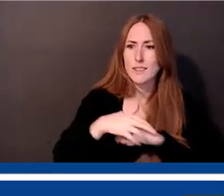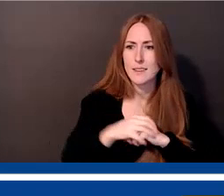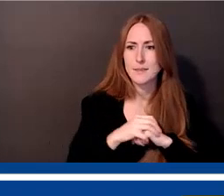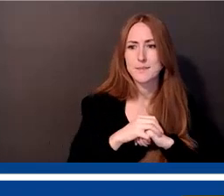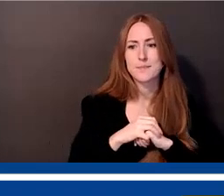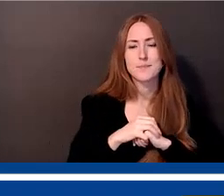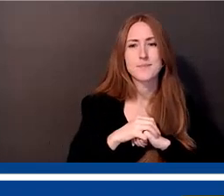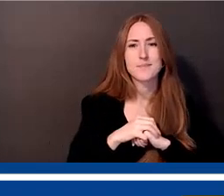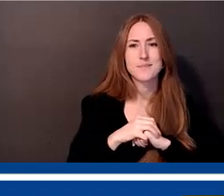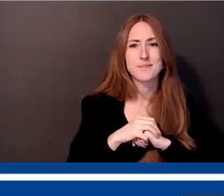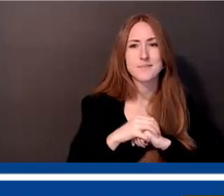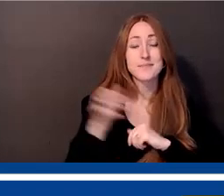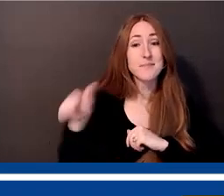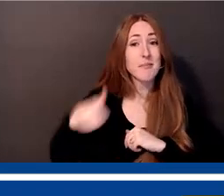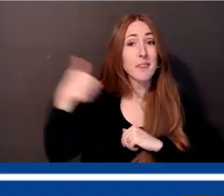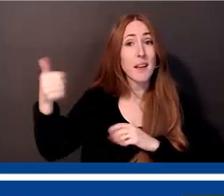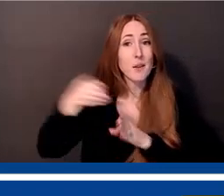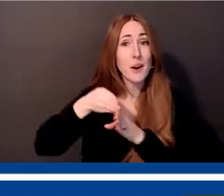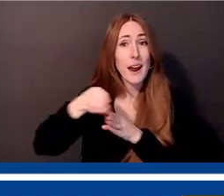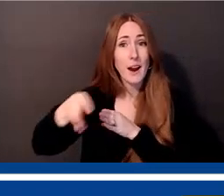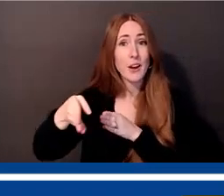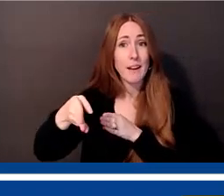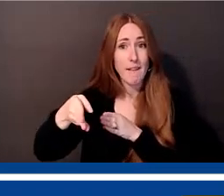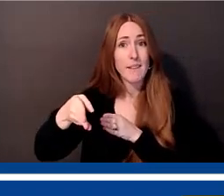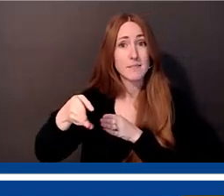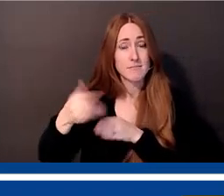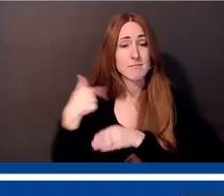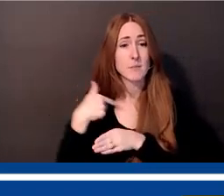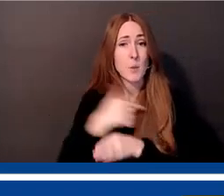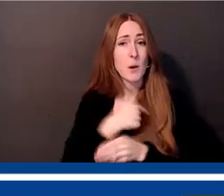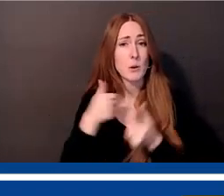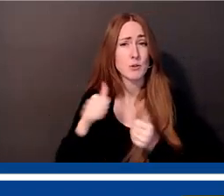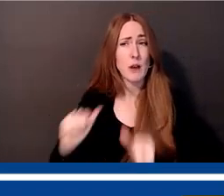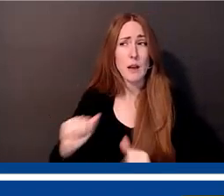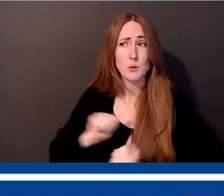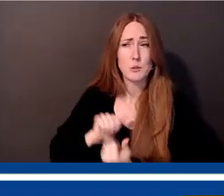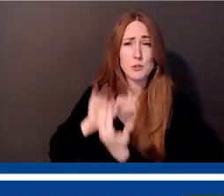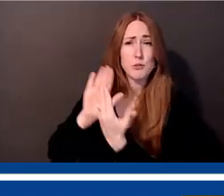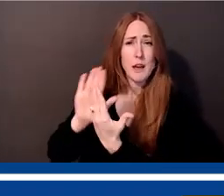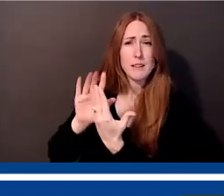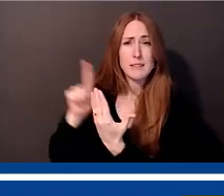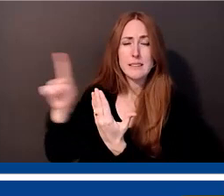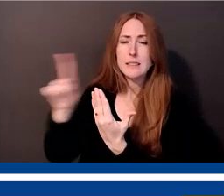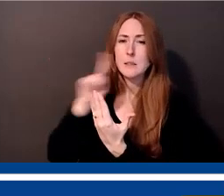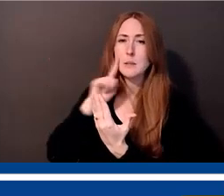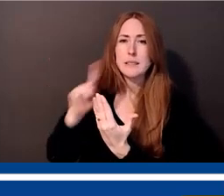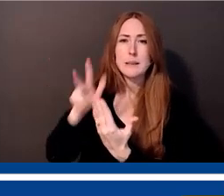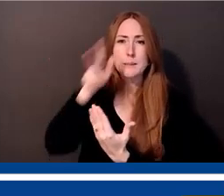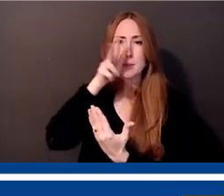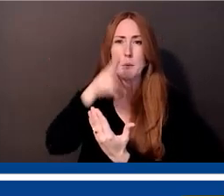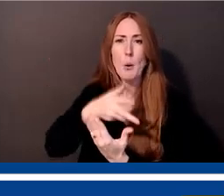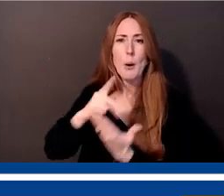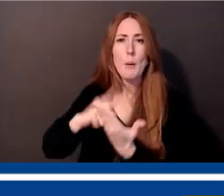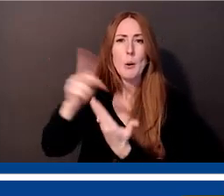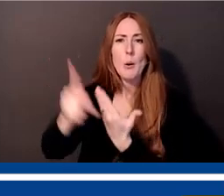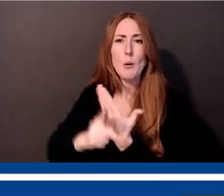Another area that we were trying to address was the poor program fit.